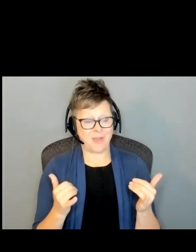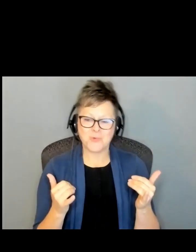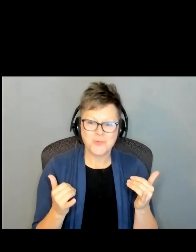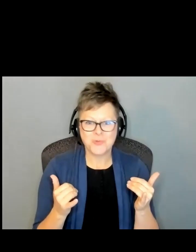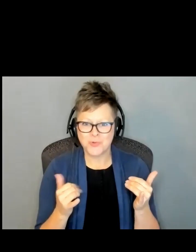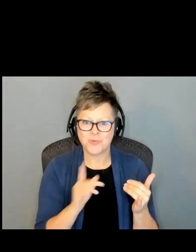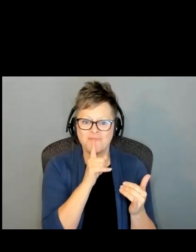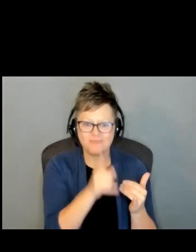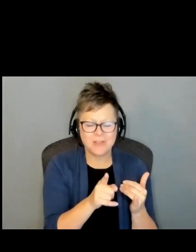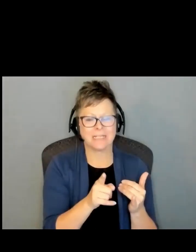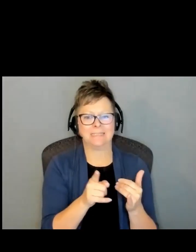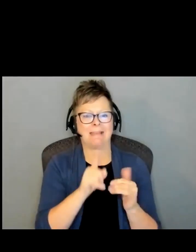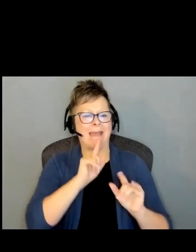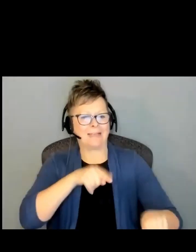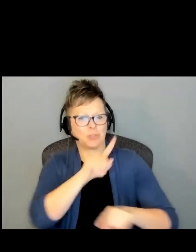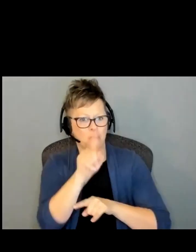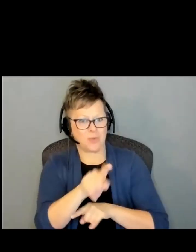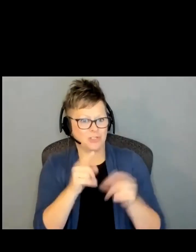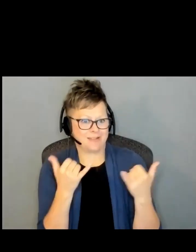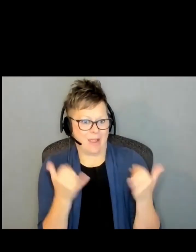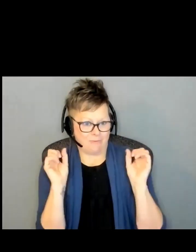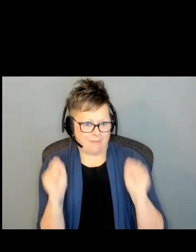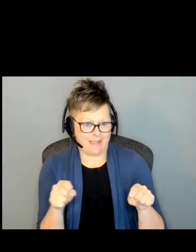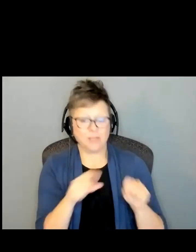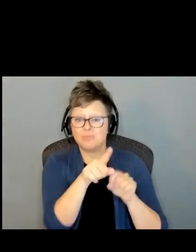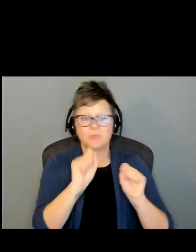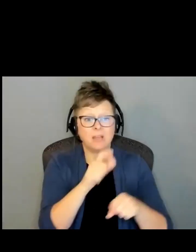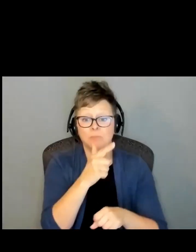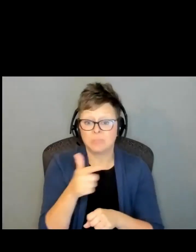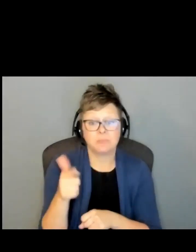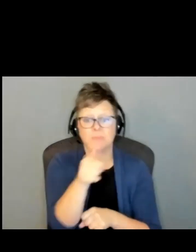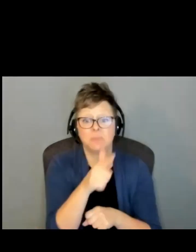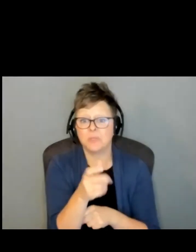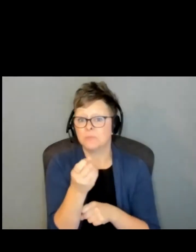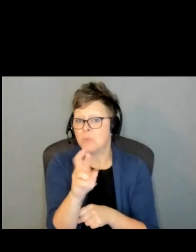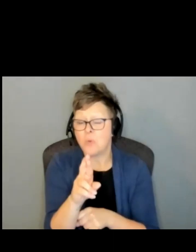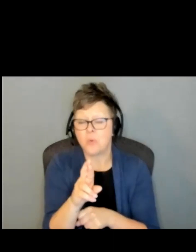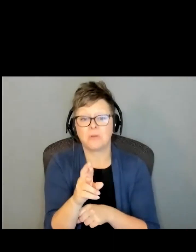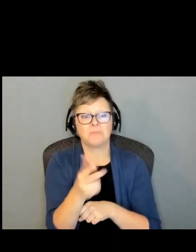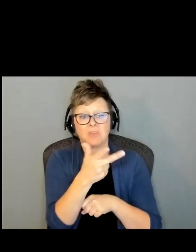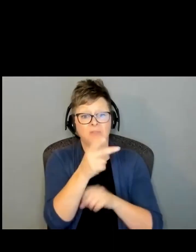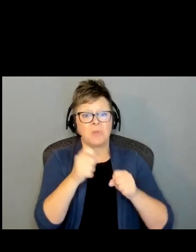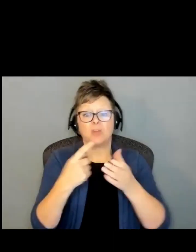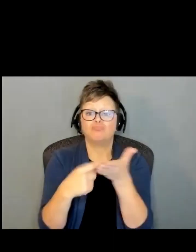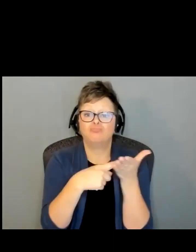And you are welcome to continue to take turns, but you could also have conversation, and